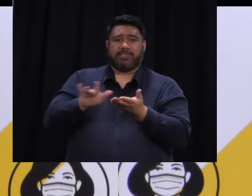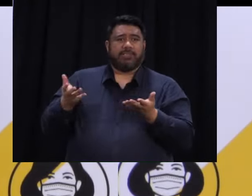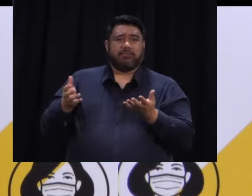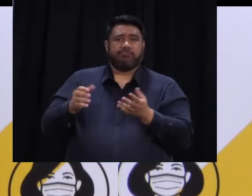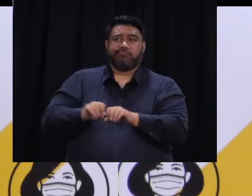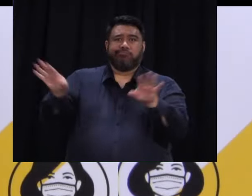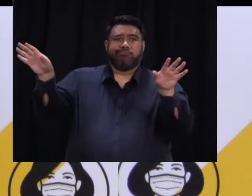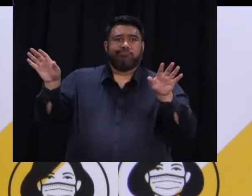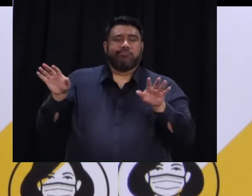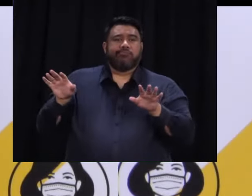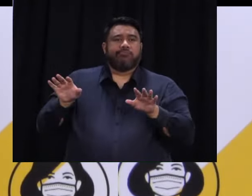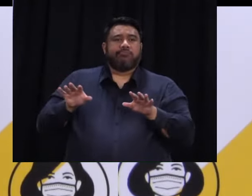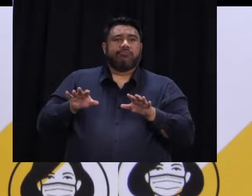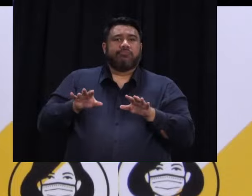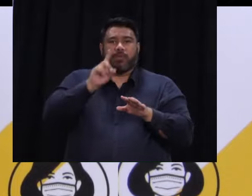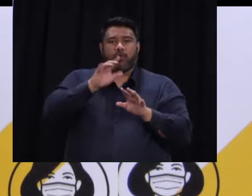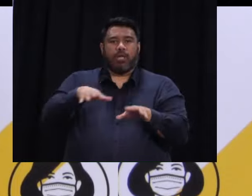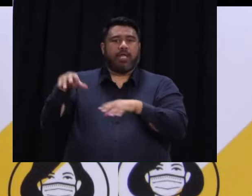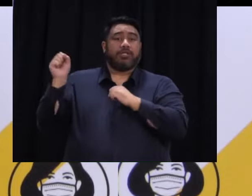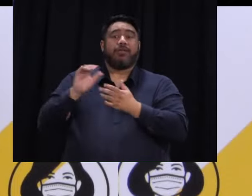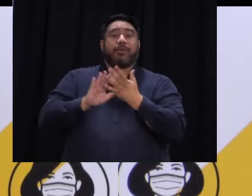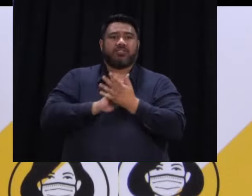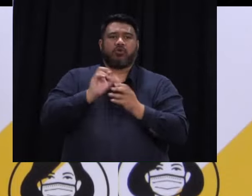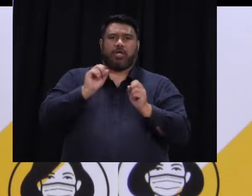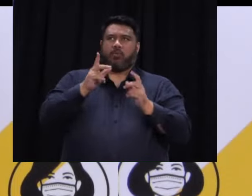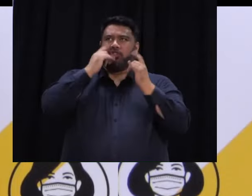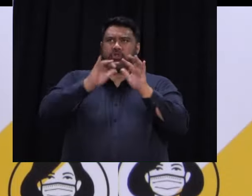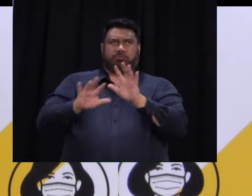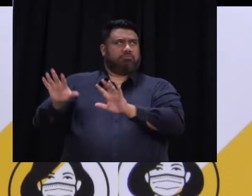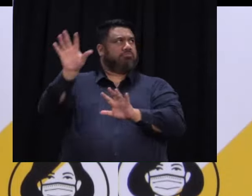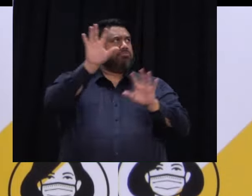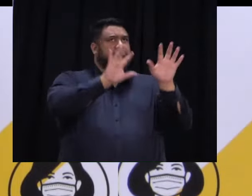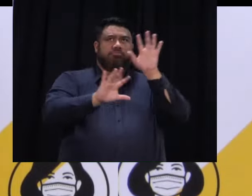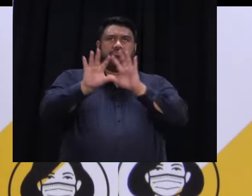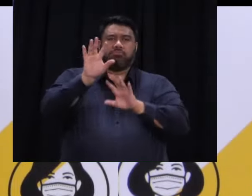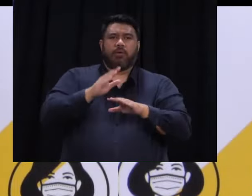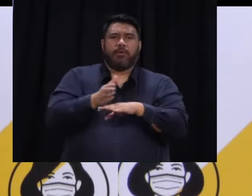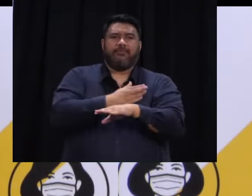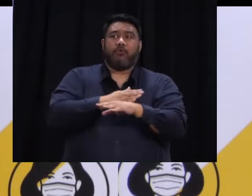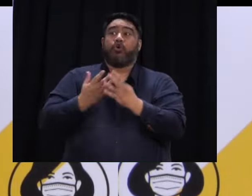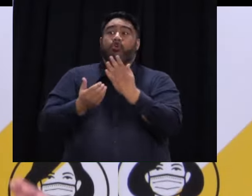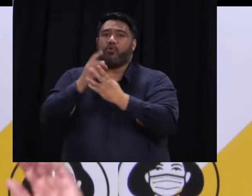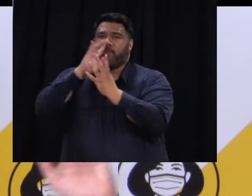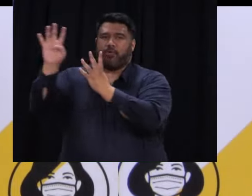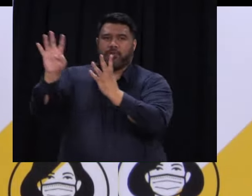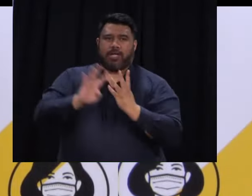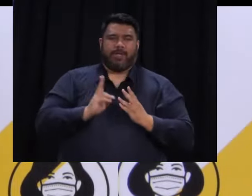to tweak or change to make things work. As you know with the crown plaza, it is emptied